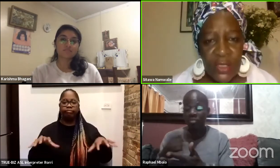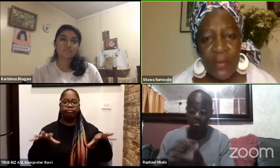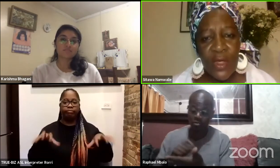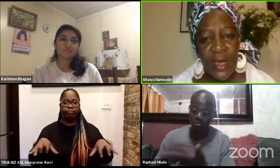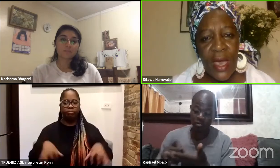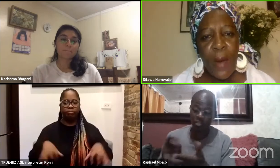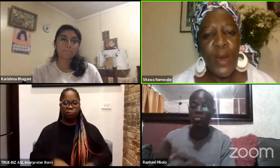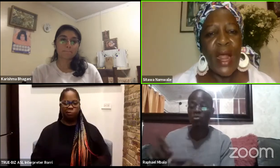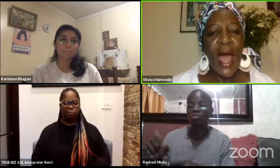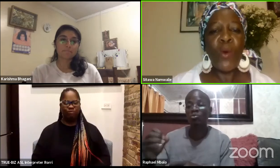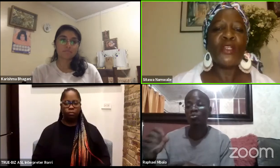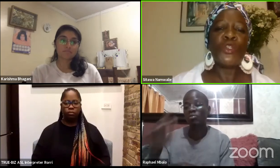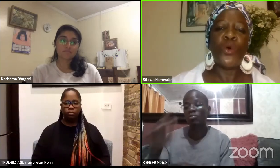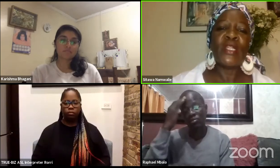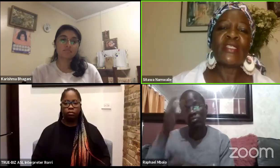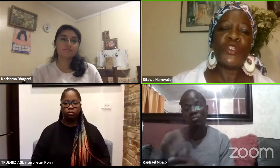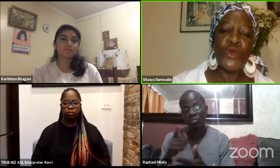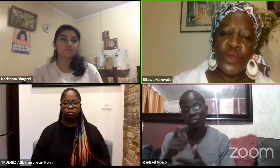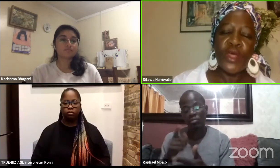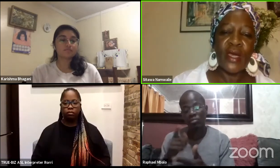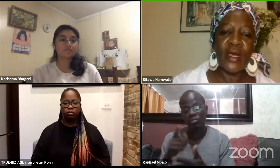about something but I want to know what is it you think